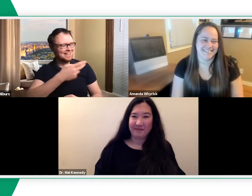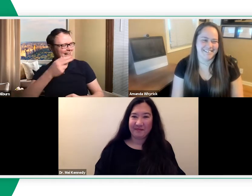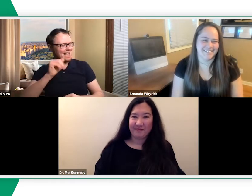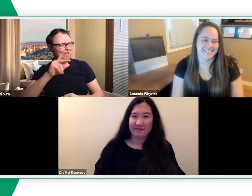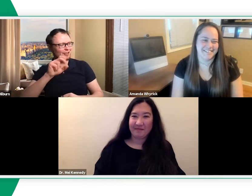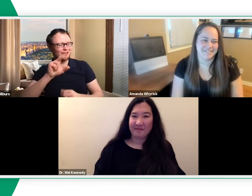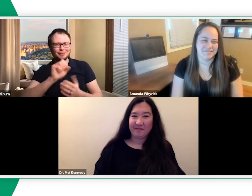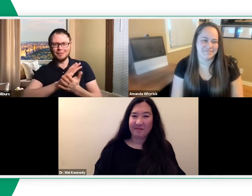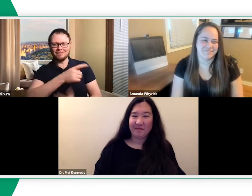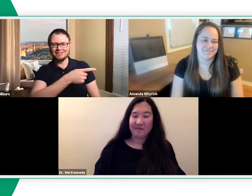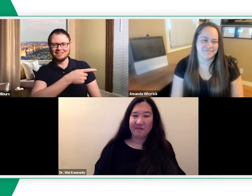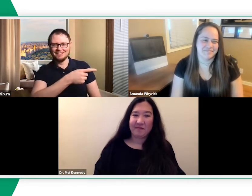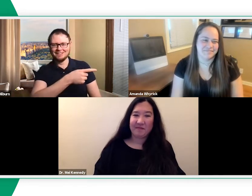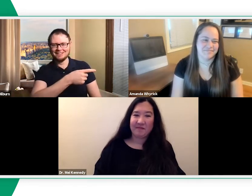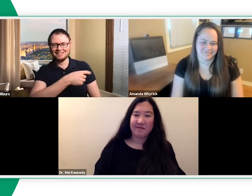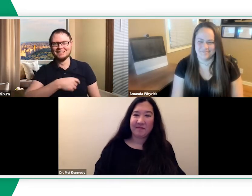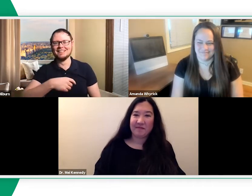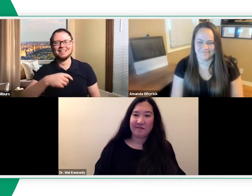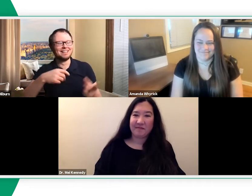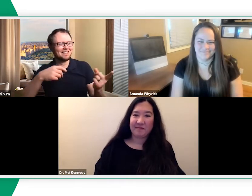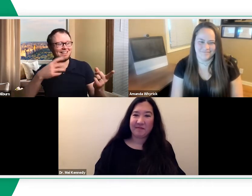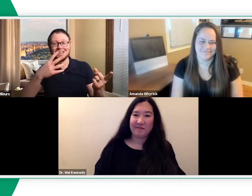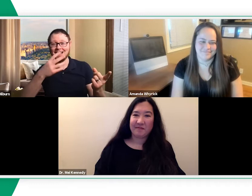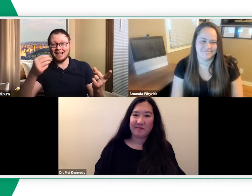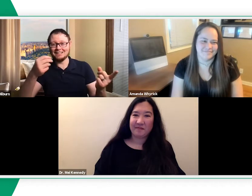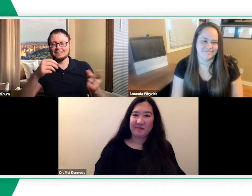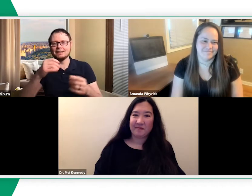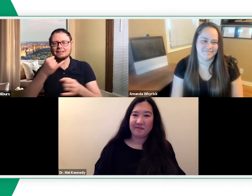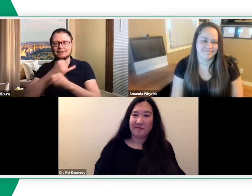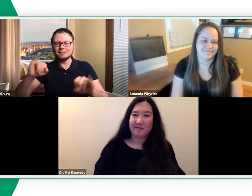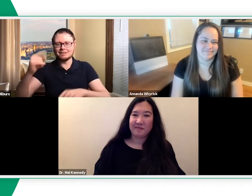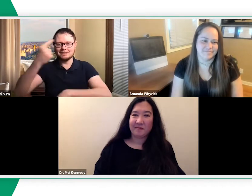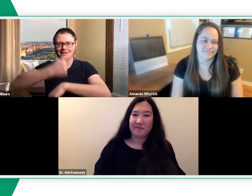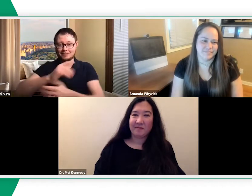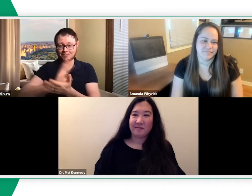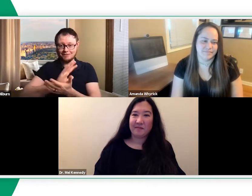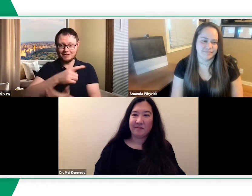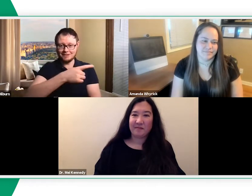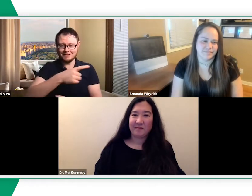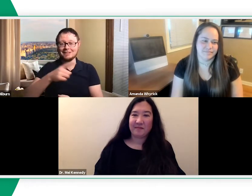code. That movie, Hacker, had that.